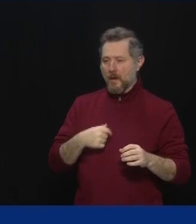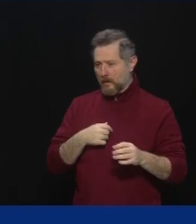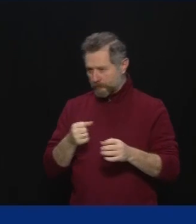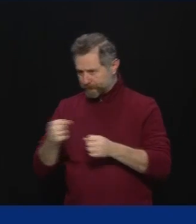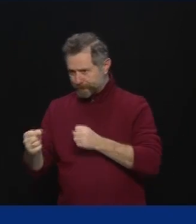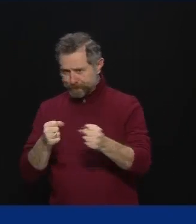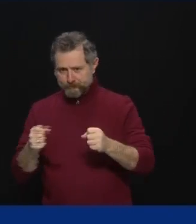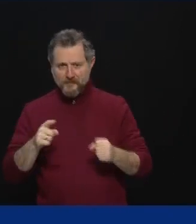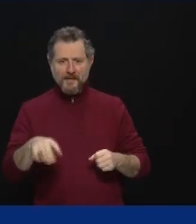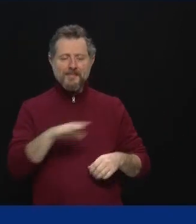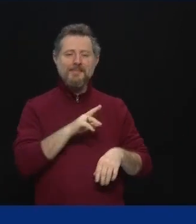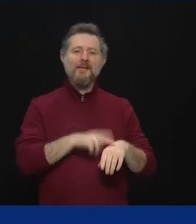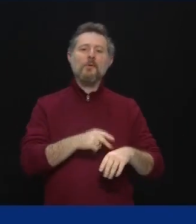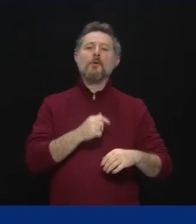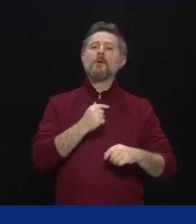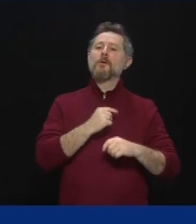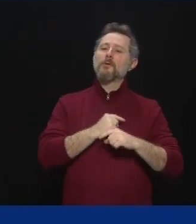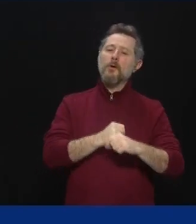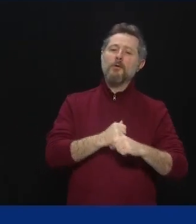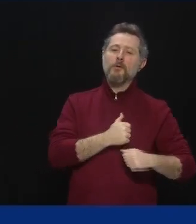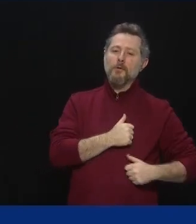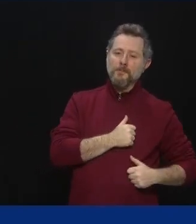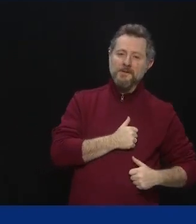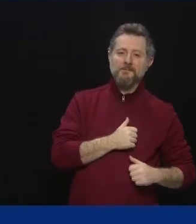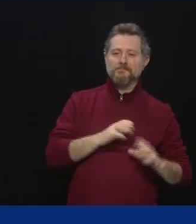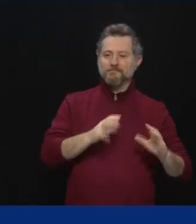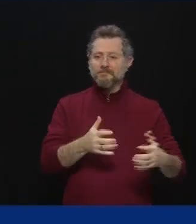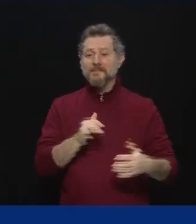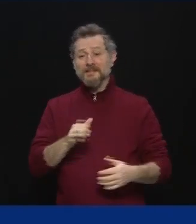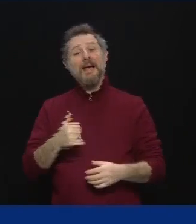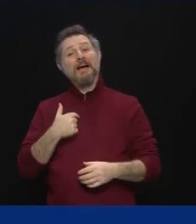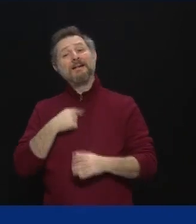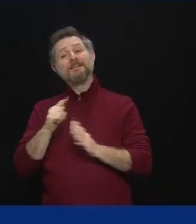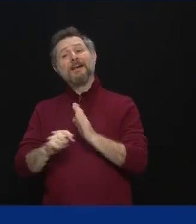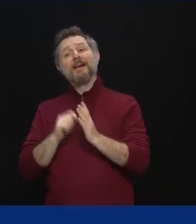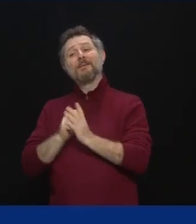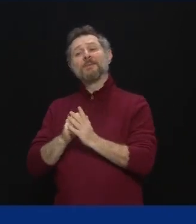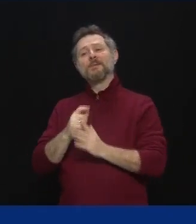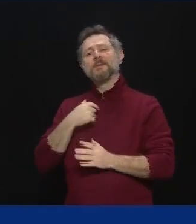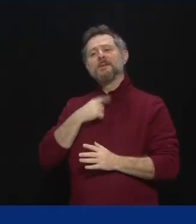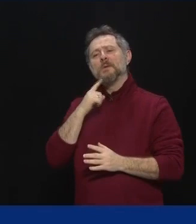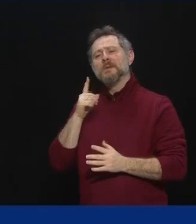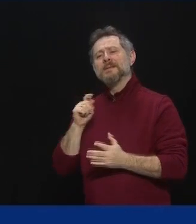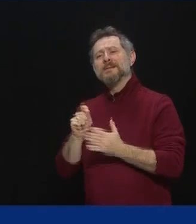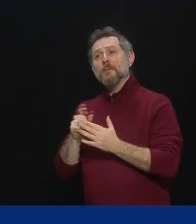TO BE NIMBLE, ABLE TO SECURE NOR TESTING KITS, AND WE'VE A NOW BEEN ABLE TO TAKE ADVANTAGE OF TO DEPLOY ELSEWHERE, BRING ON